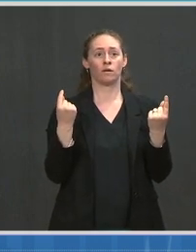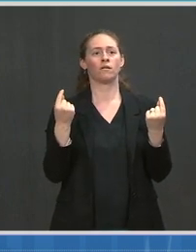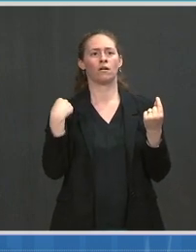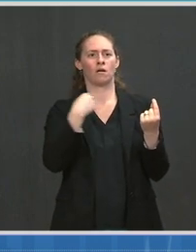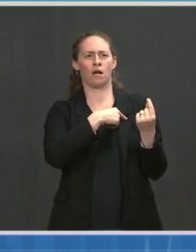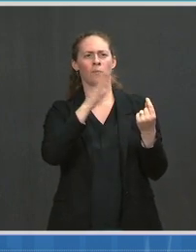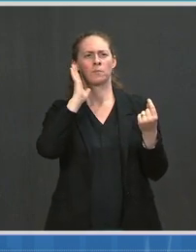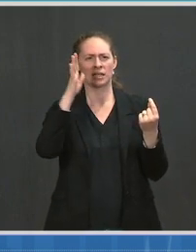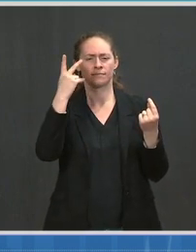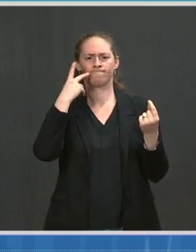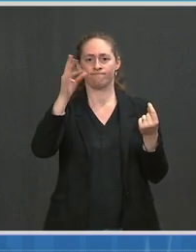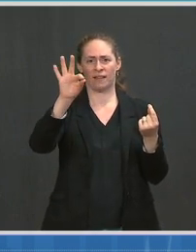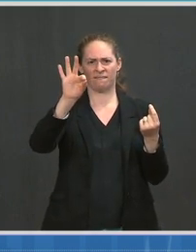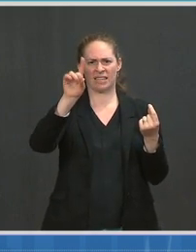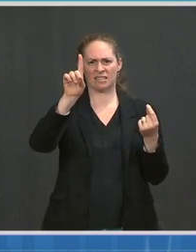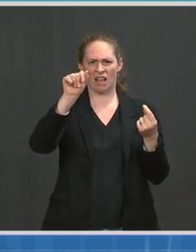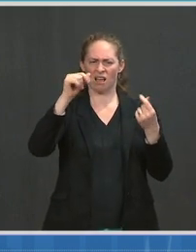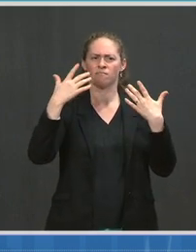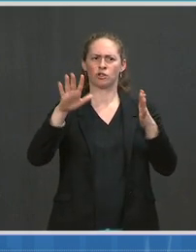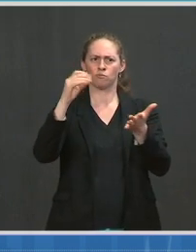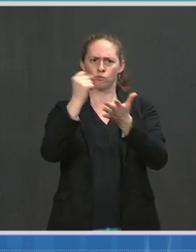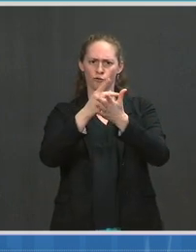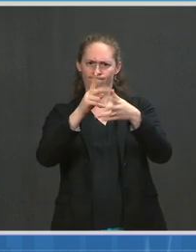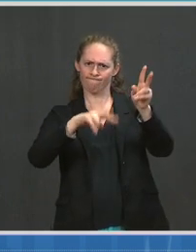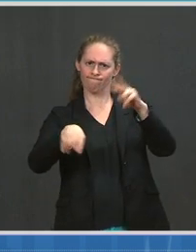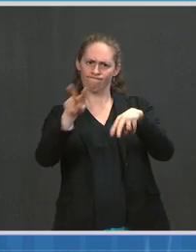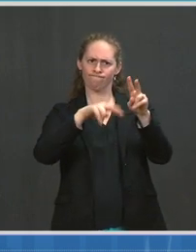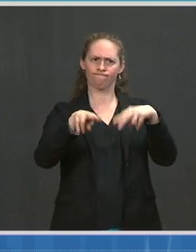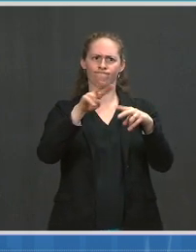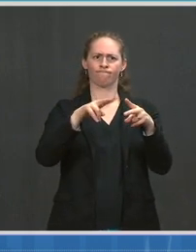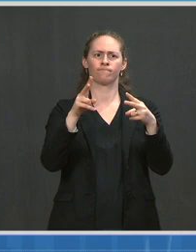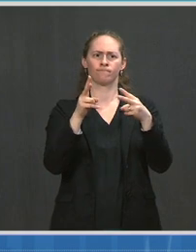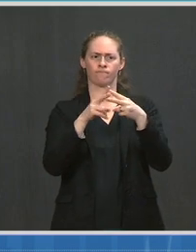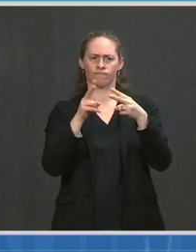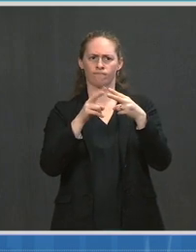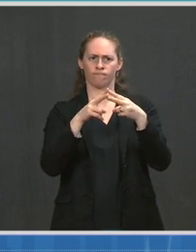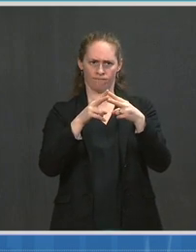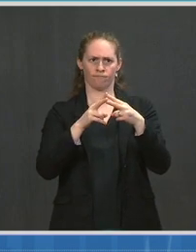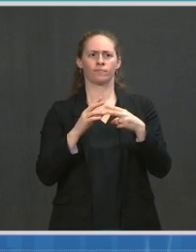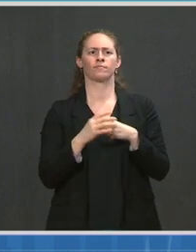of two 100 microgram doses of mRNA-1273,